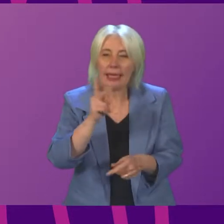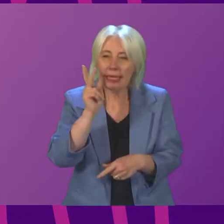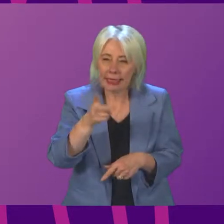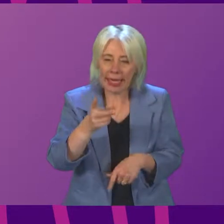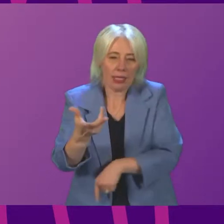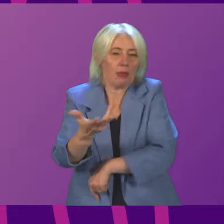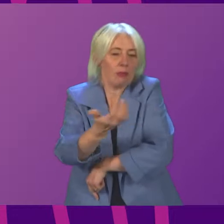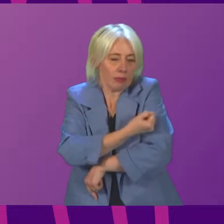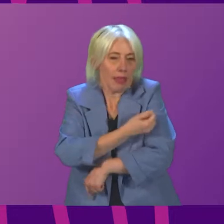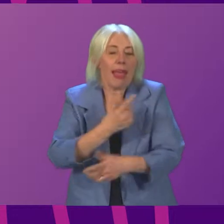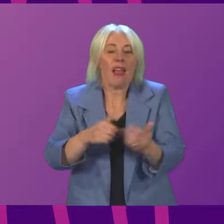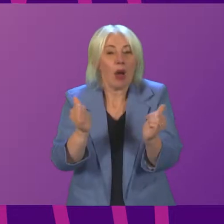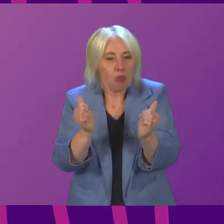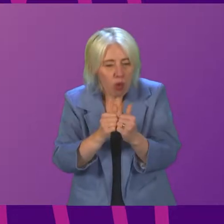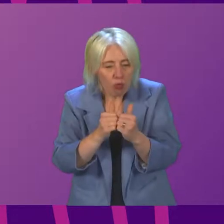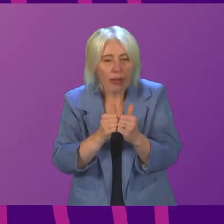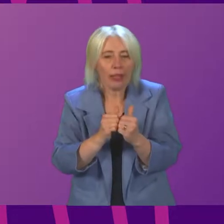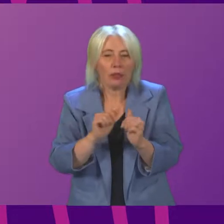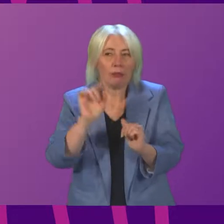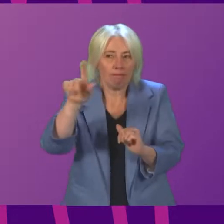appropriate and agreed with their principal investigator.